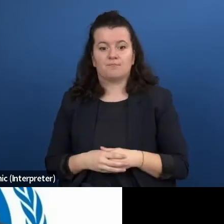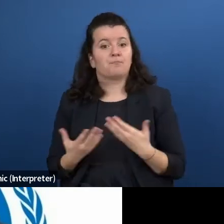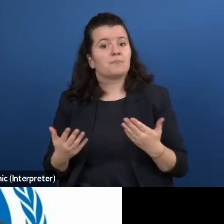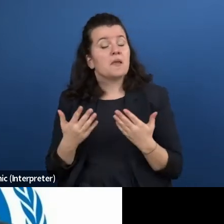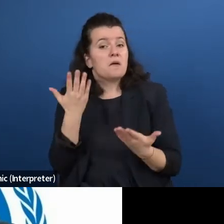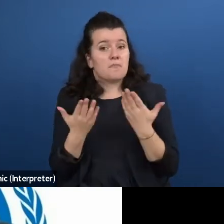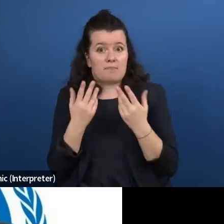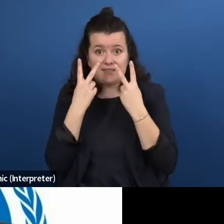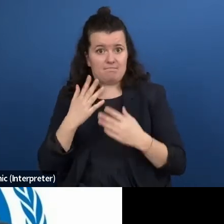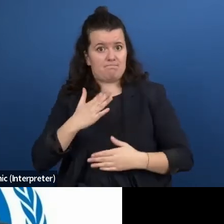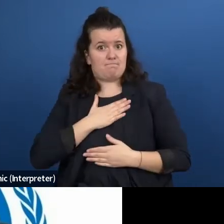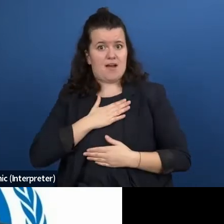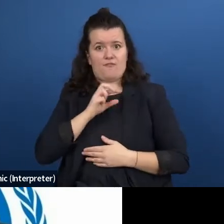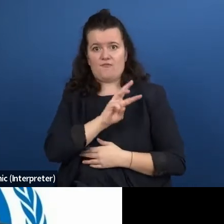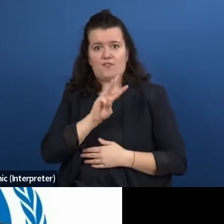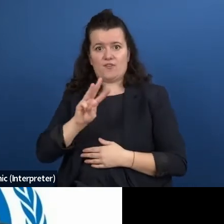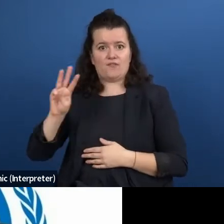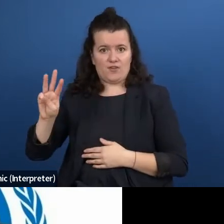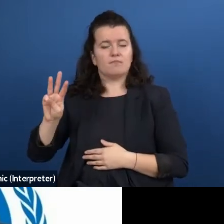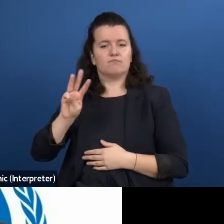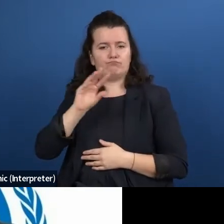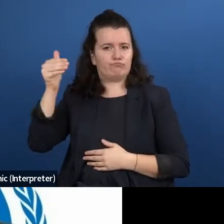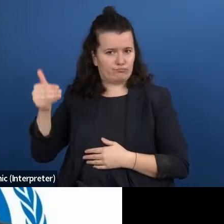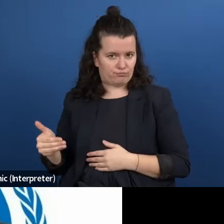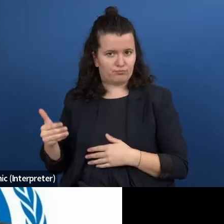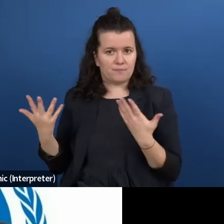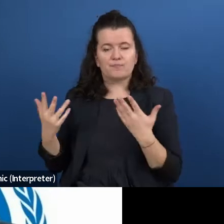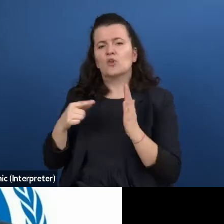that in both of my reports this year on the human rights council